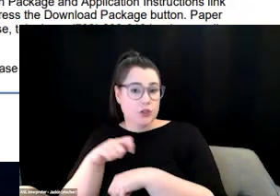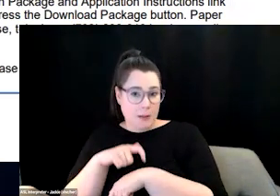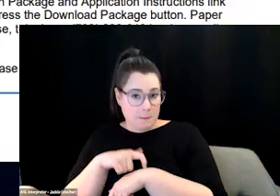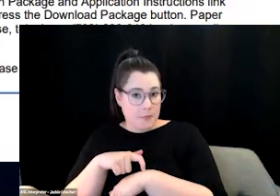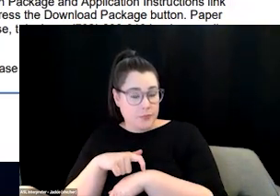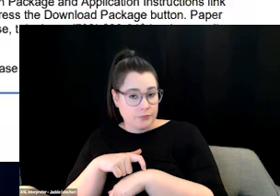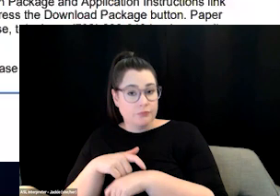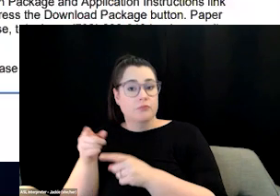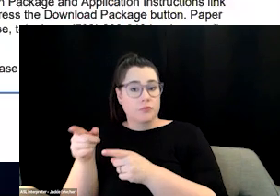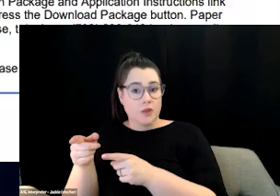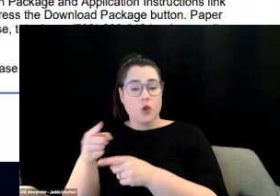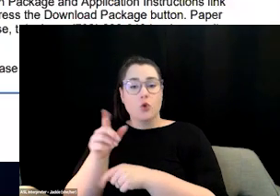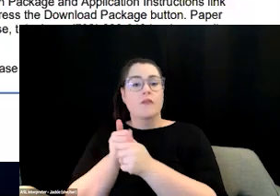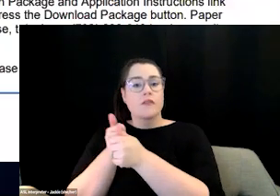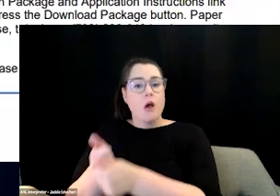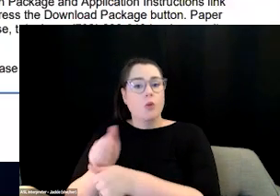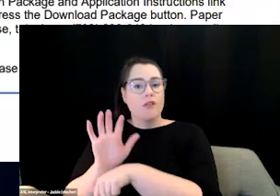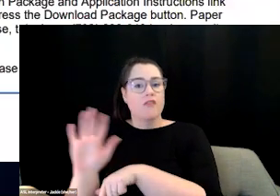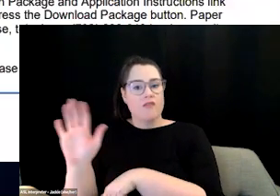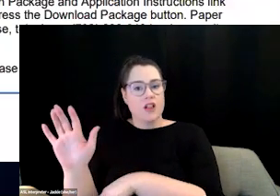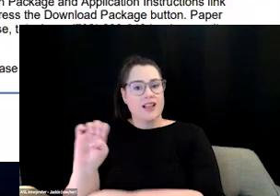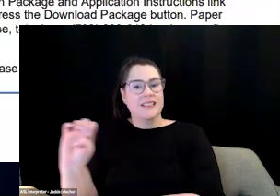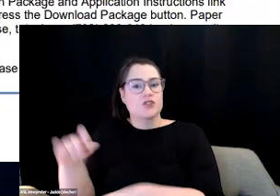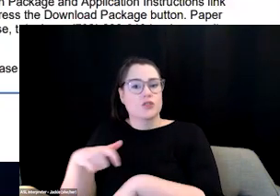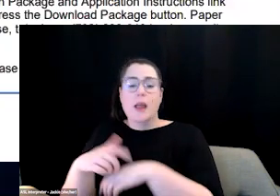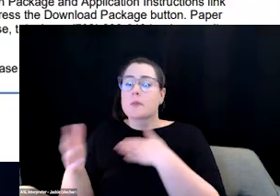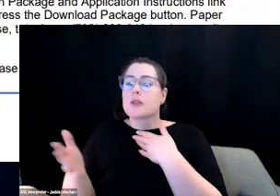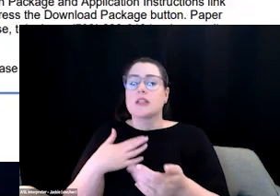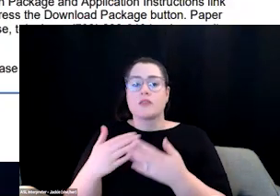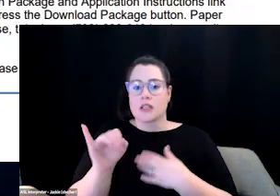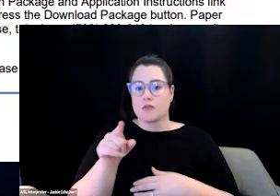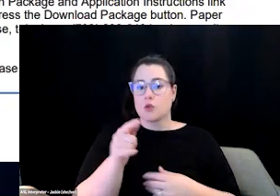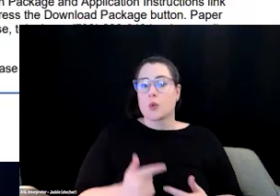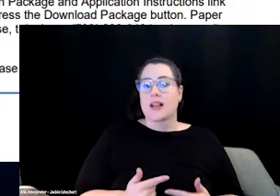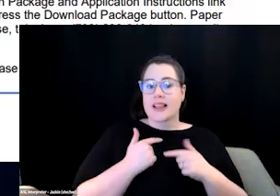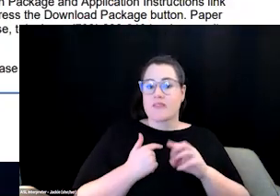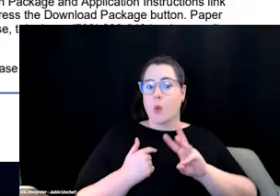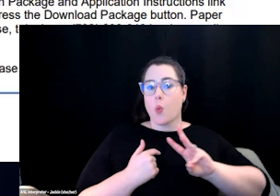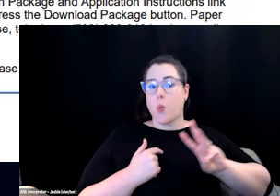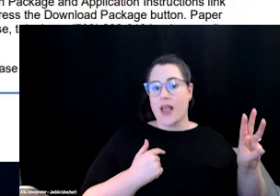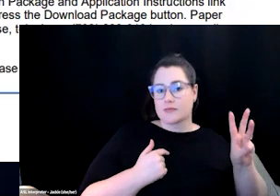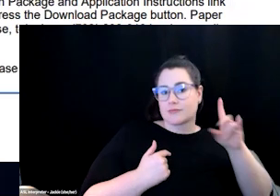If you, the person, is located in California, you're still beholden to the Eastern 5 p.m. time.